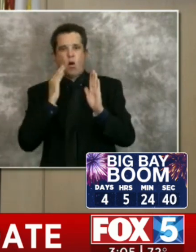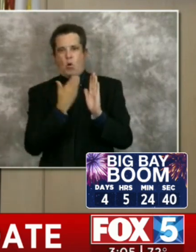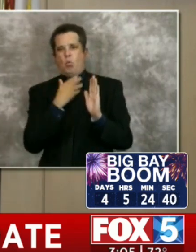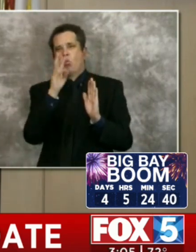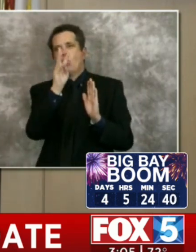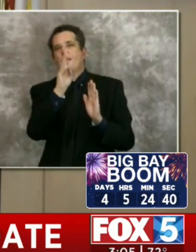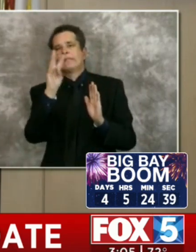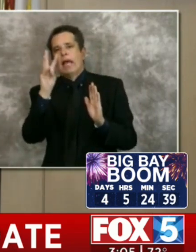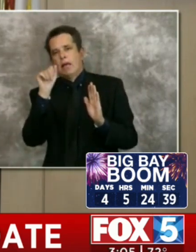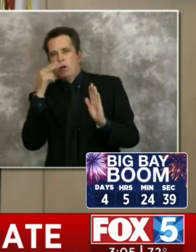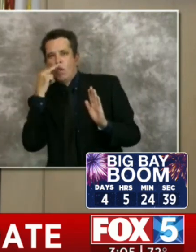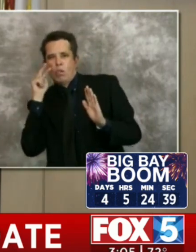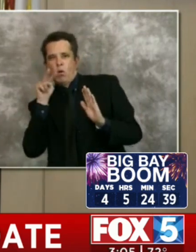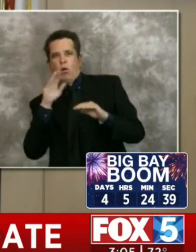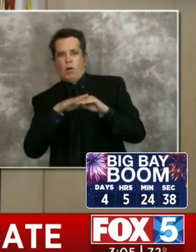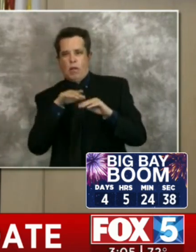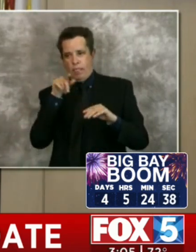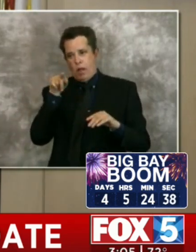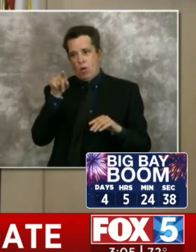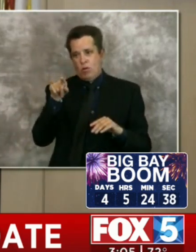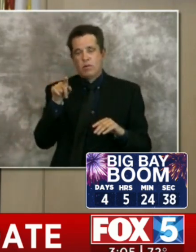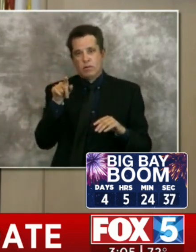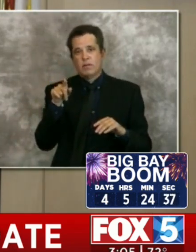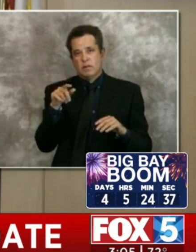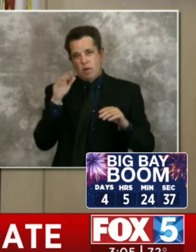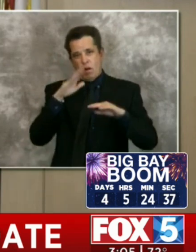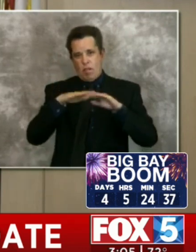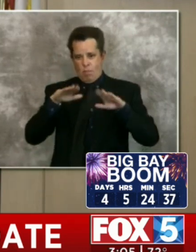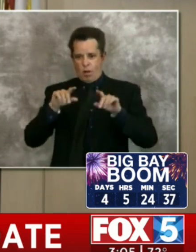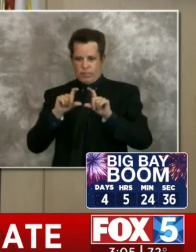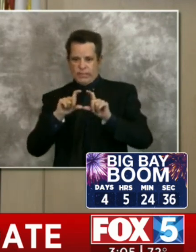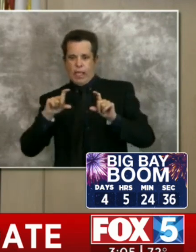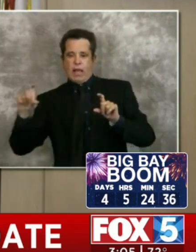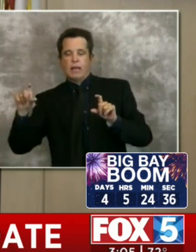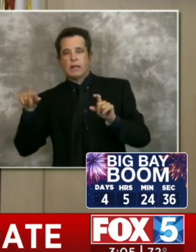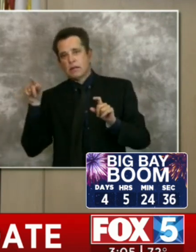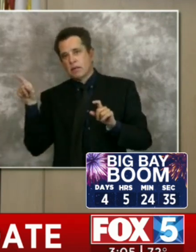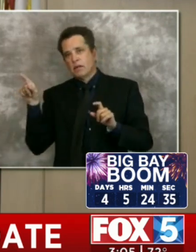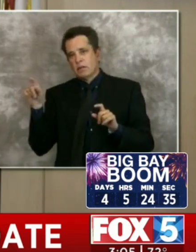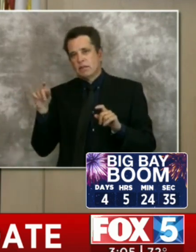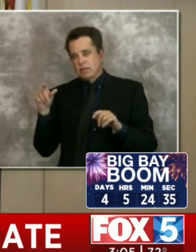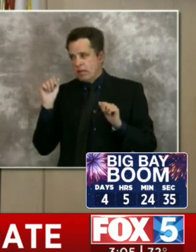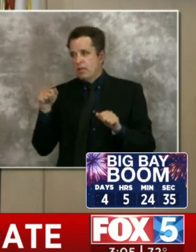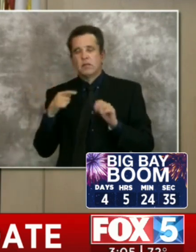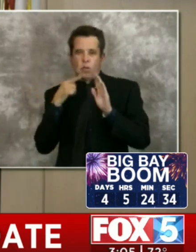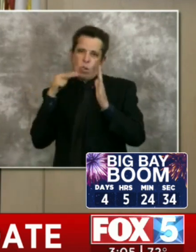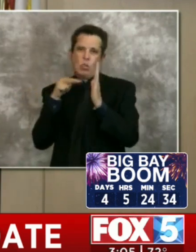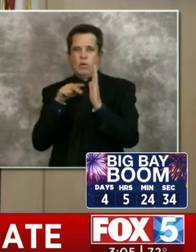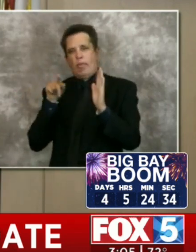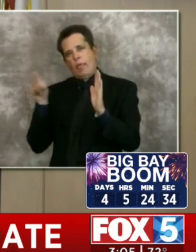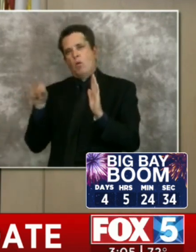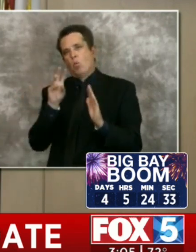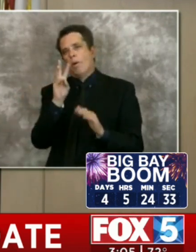LIKE TO REMIND ALL OF THE VIEWERS THESE STATISTICS. I FOUND ON OUR COUNTY'S WEBSITE